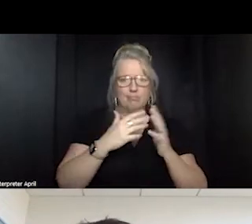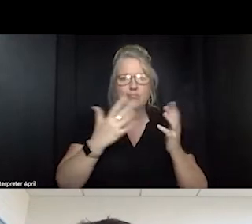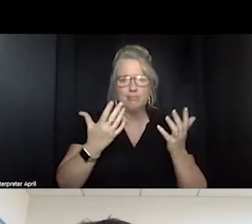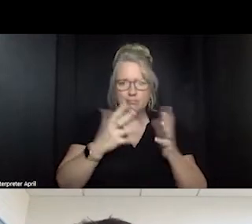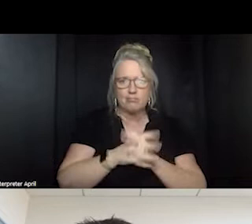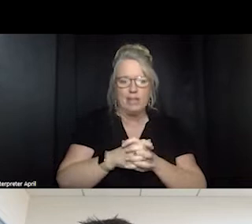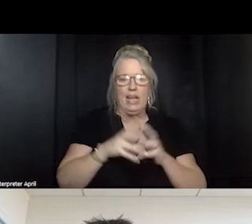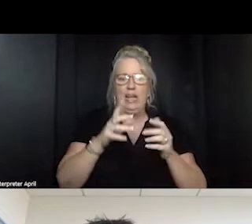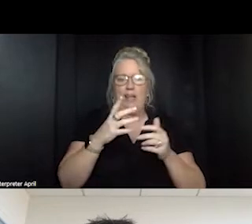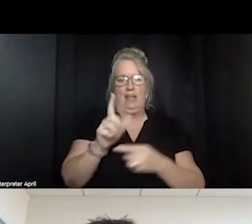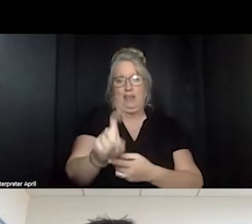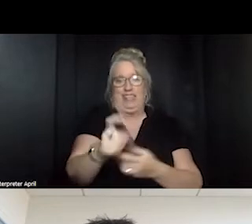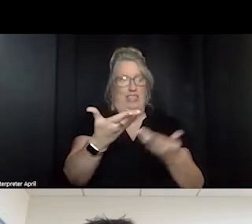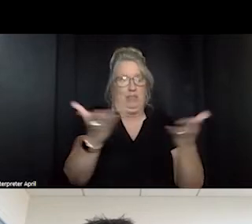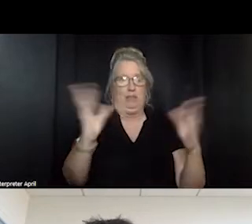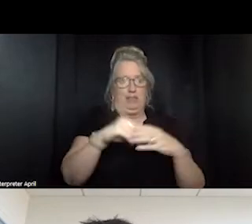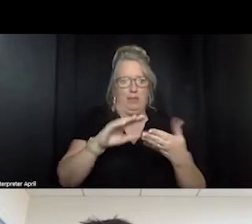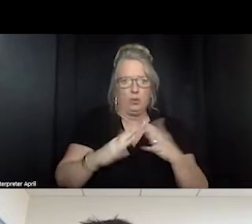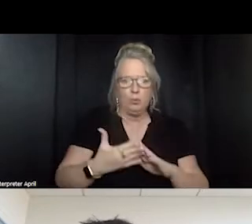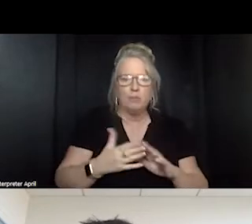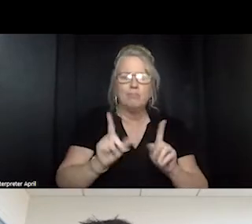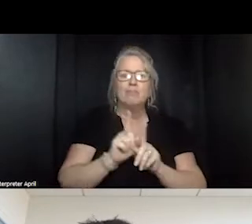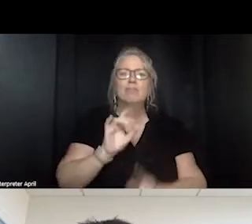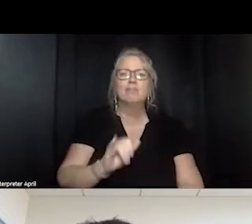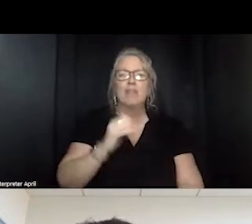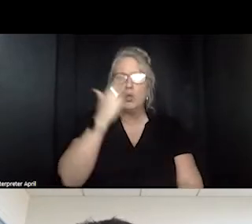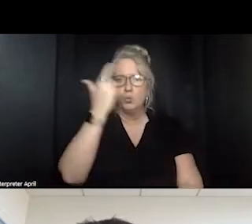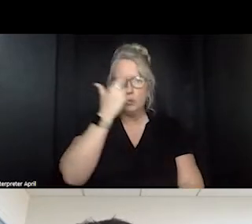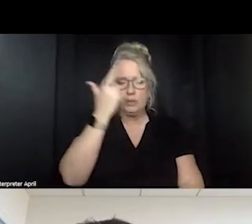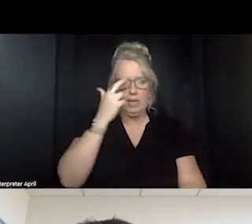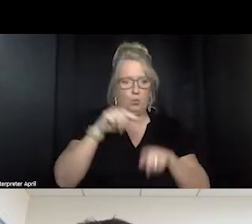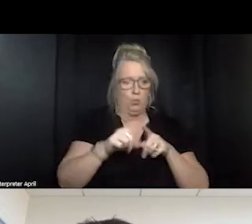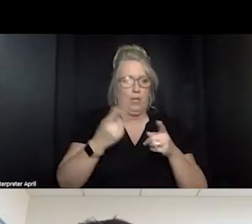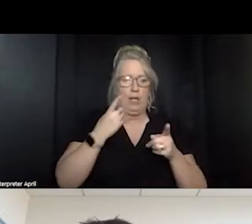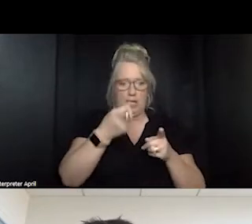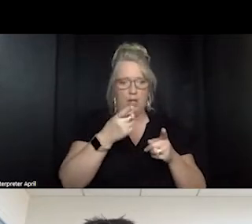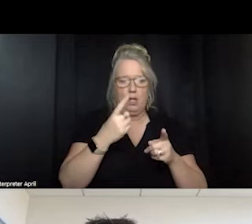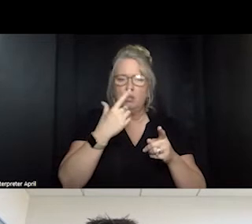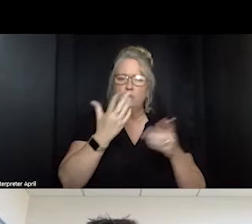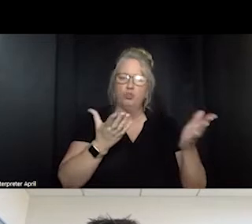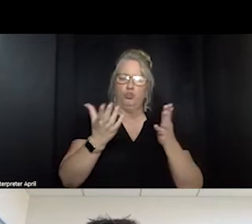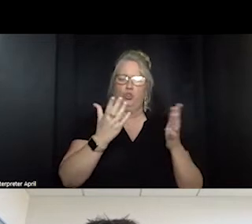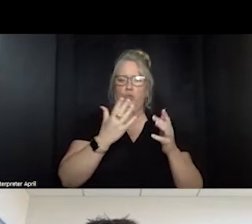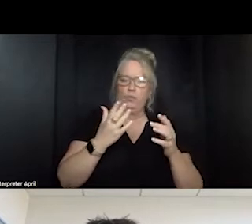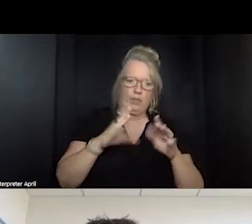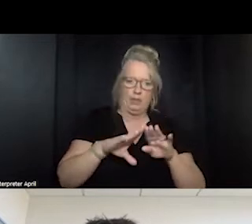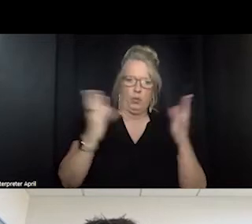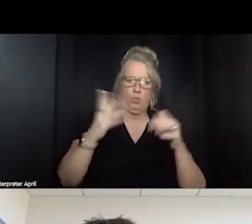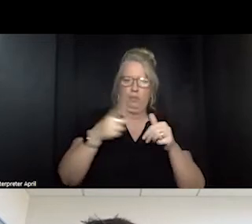THE COMMUNITY. AS WE SERVE AS THE FRONT DOOR. ONE OF THE THINGS WE AS CRISIS PROVIDERS CAN BECOME,